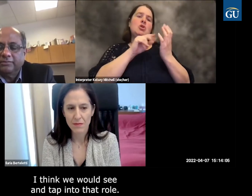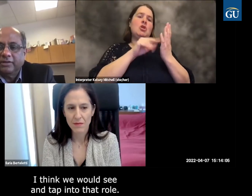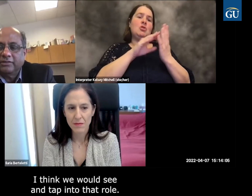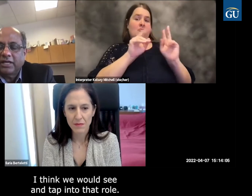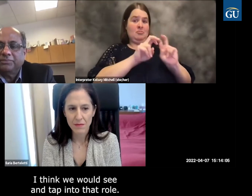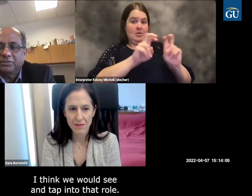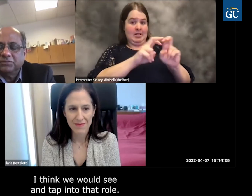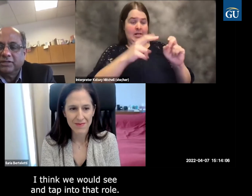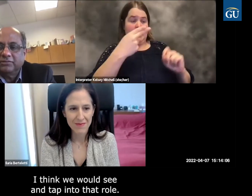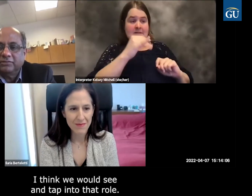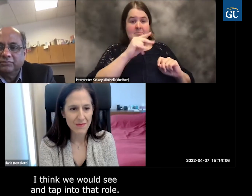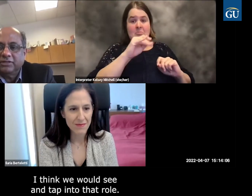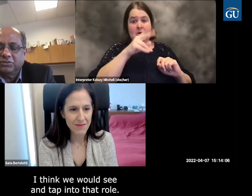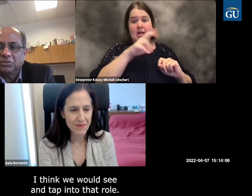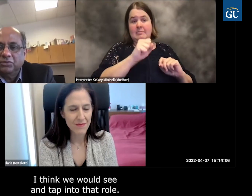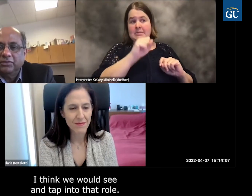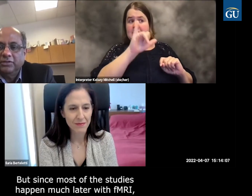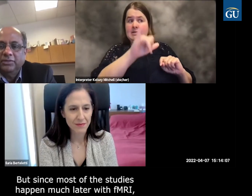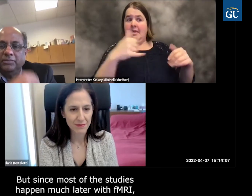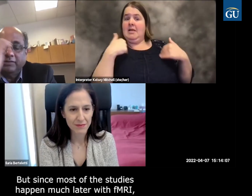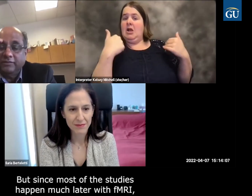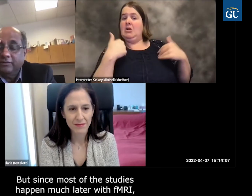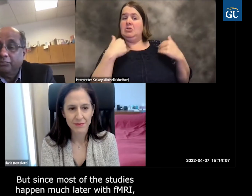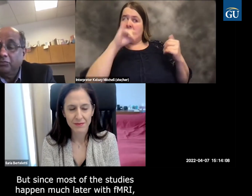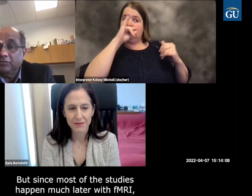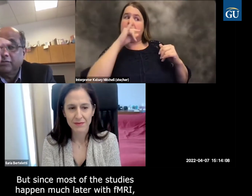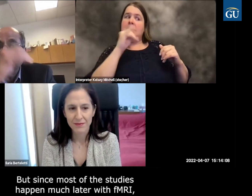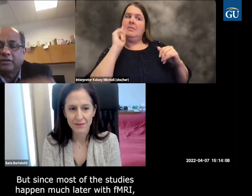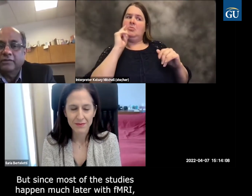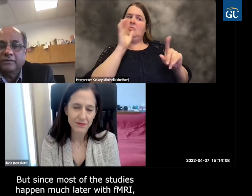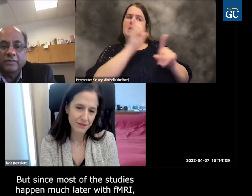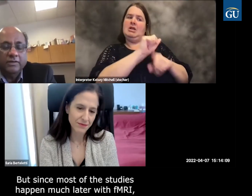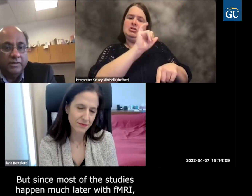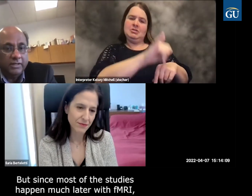and tap into that that role but since